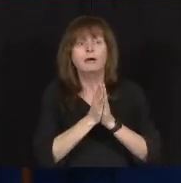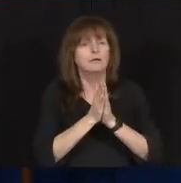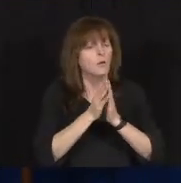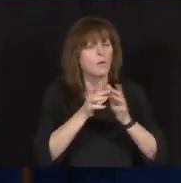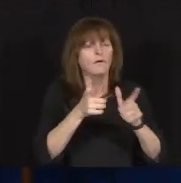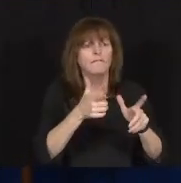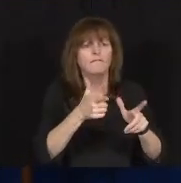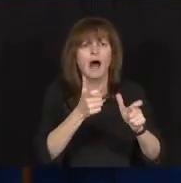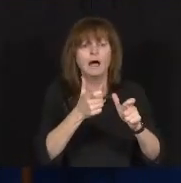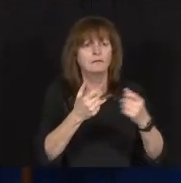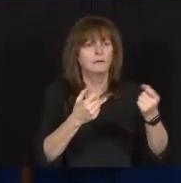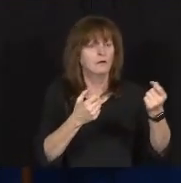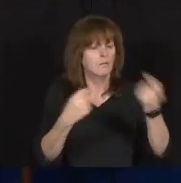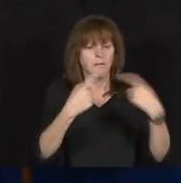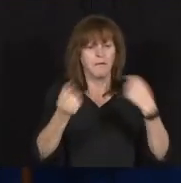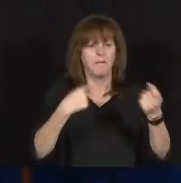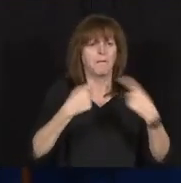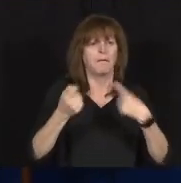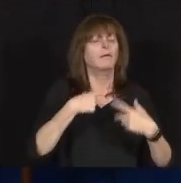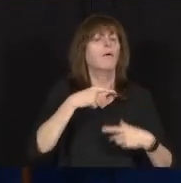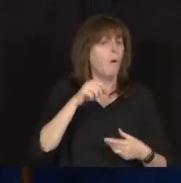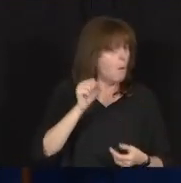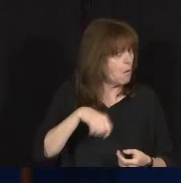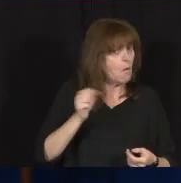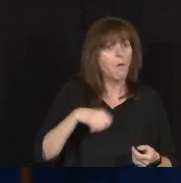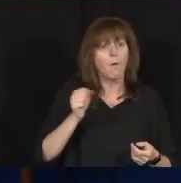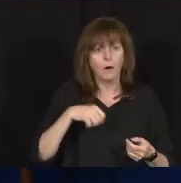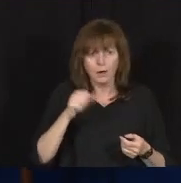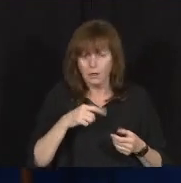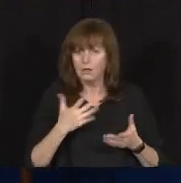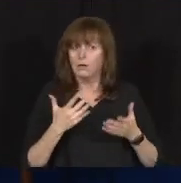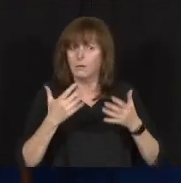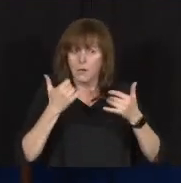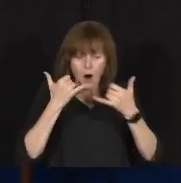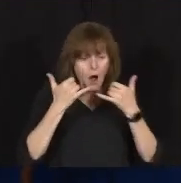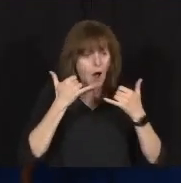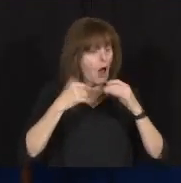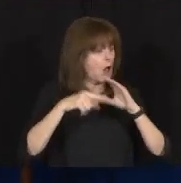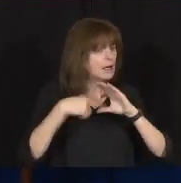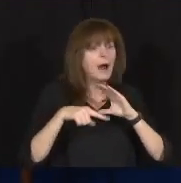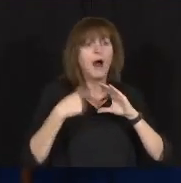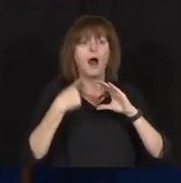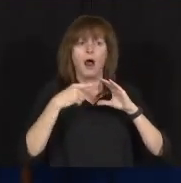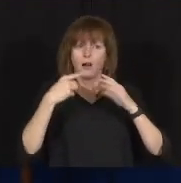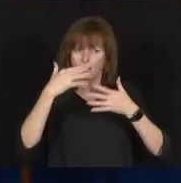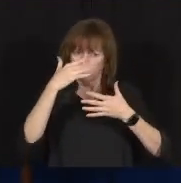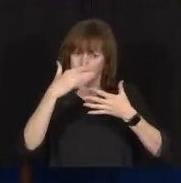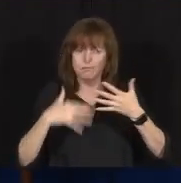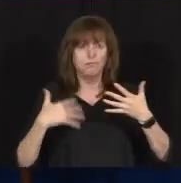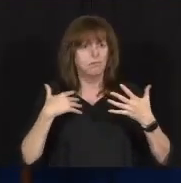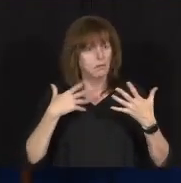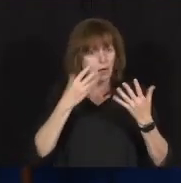e are running through every single call and it just a message to folks out there that w ant to volunteer have a